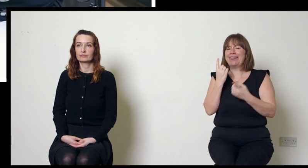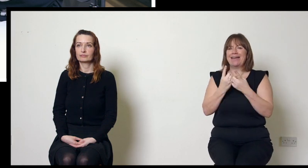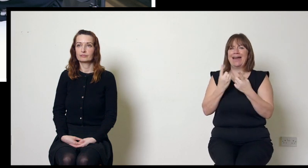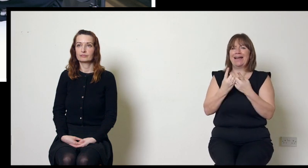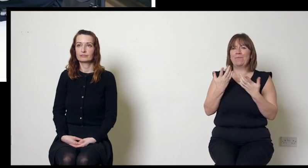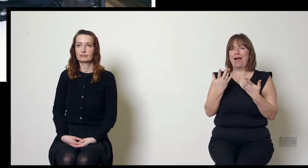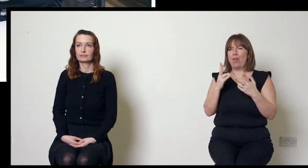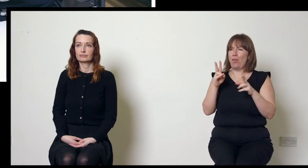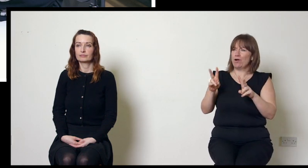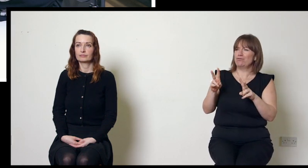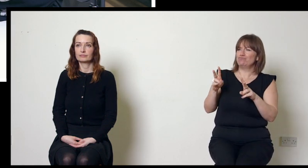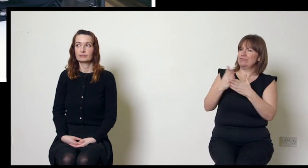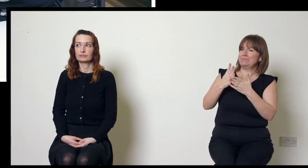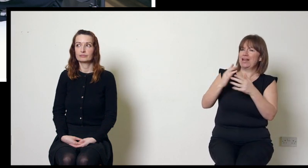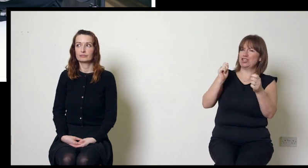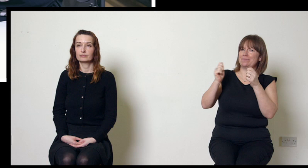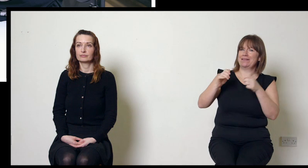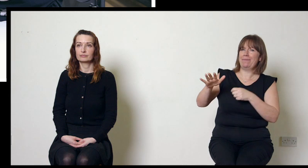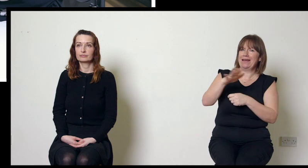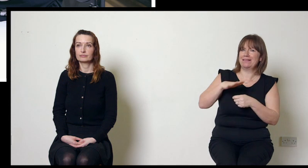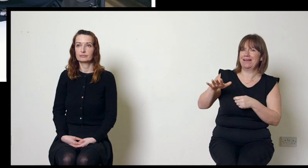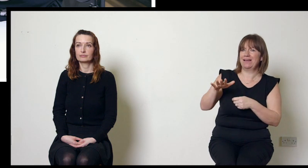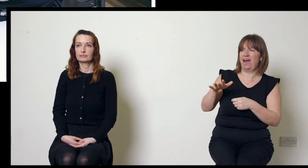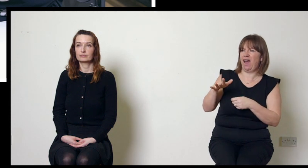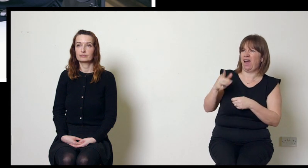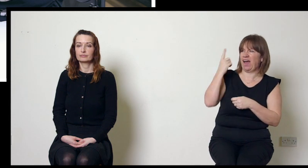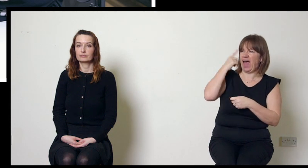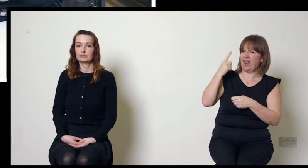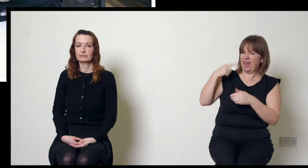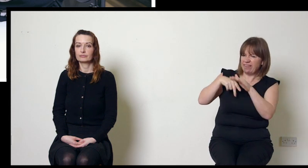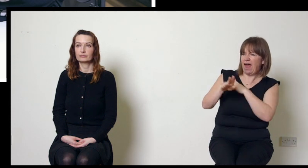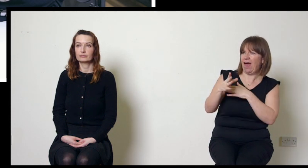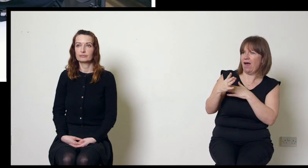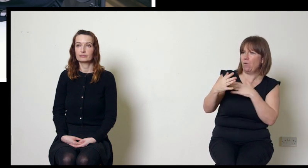at the Reasonable Adjustment exhibition space where we can get can we get in there if you’re in a wheelchair? And what size of wheelchair?